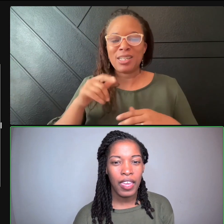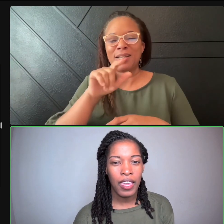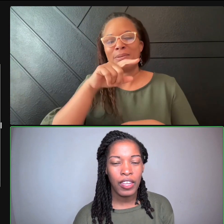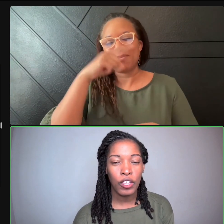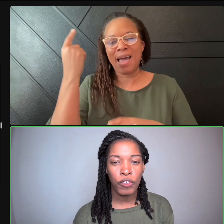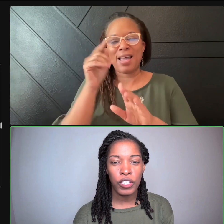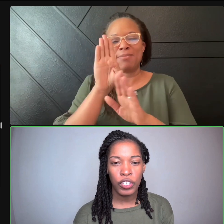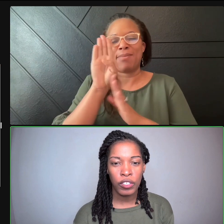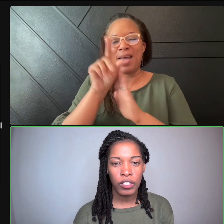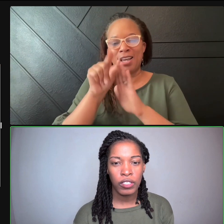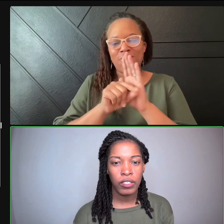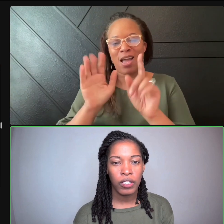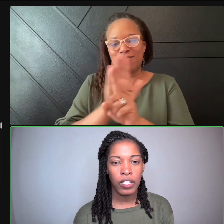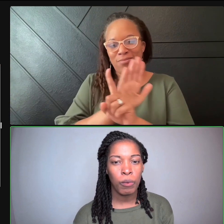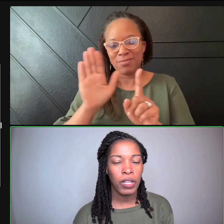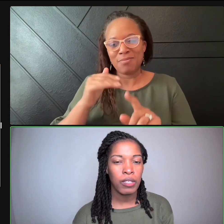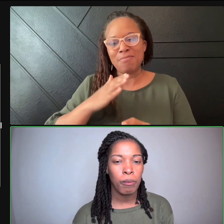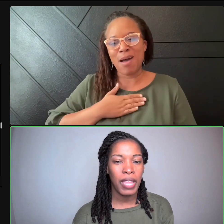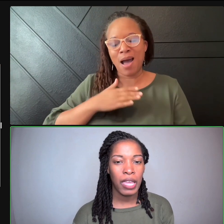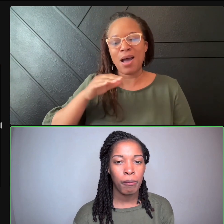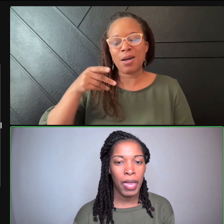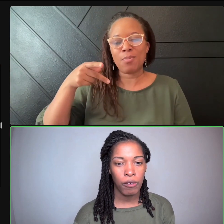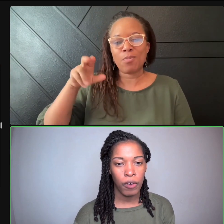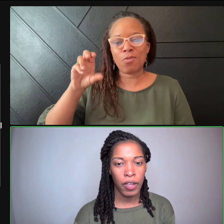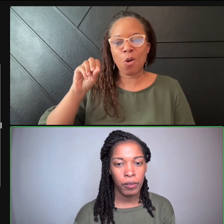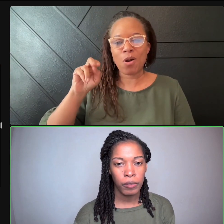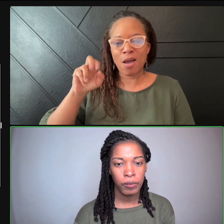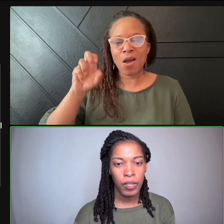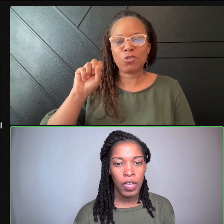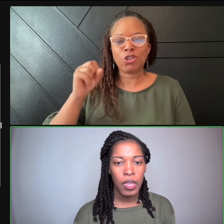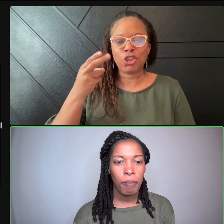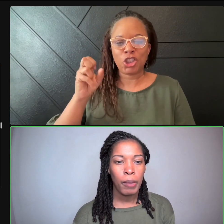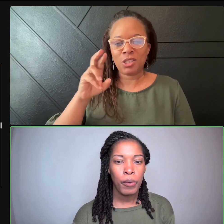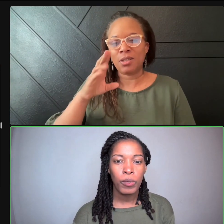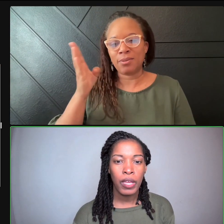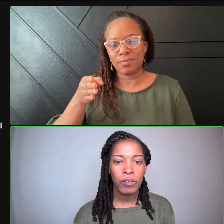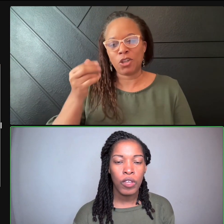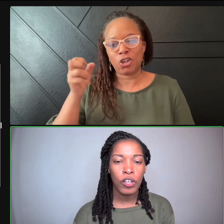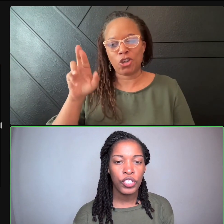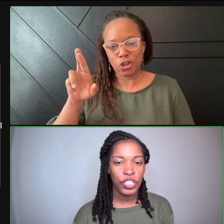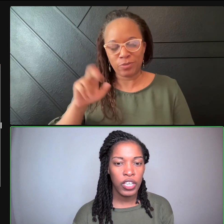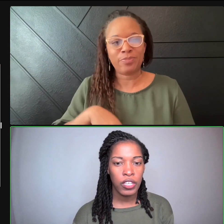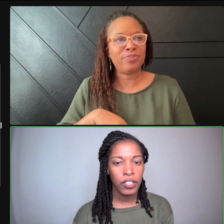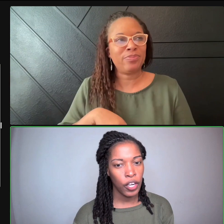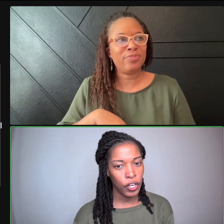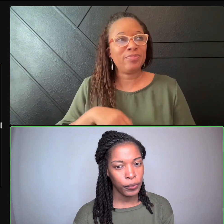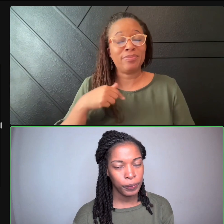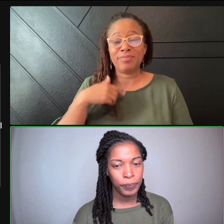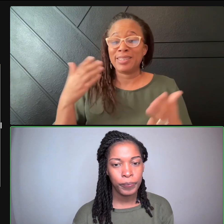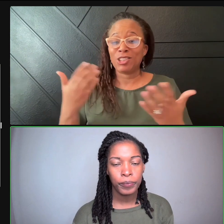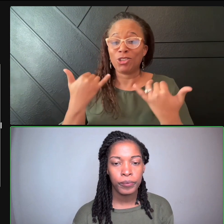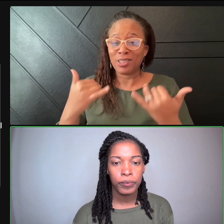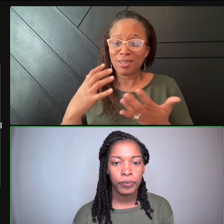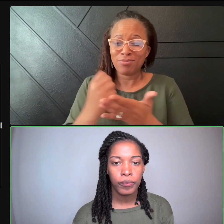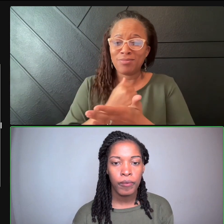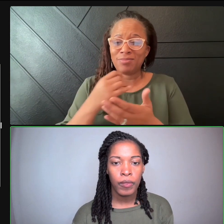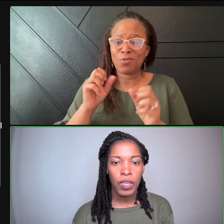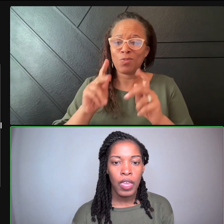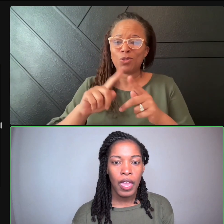and a green shirt as well as a black background. My pronouns are she/her.